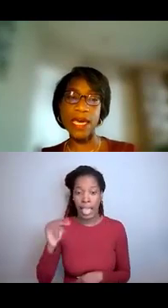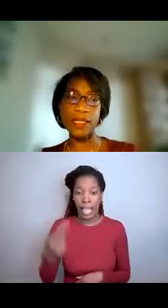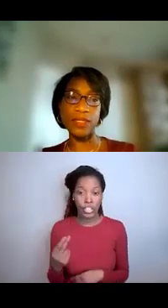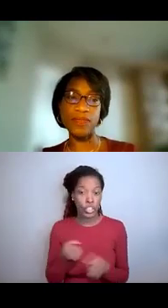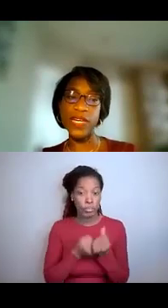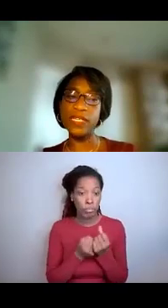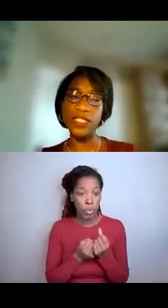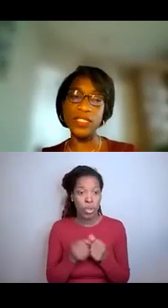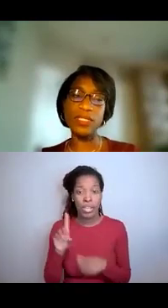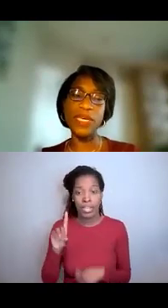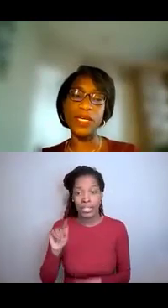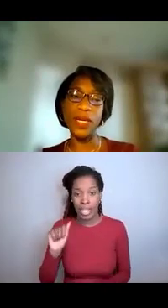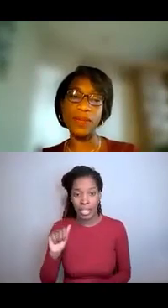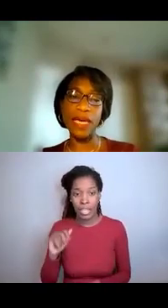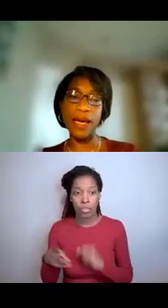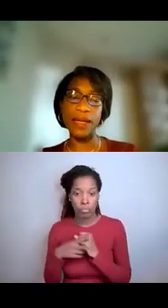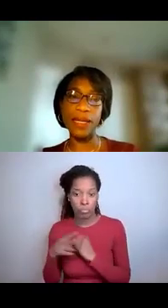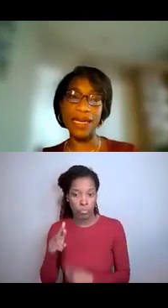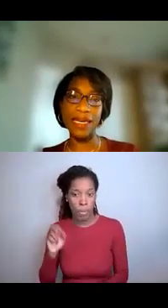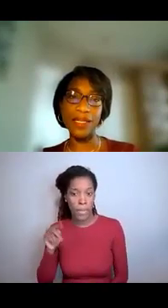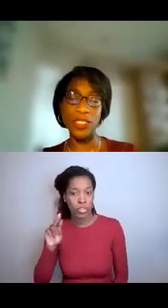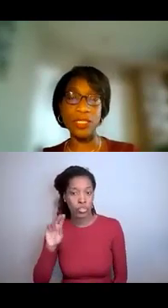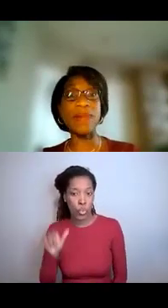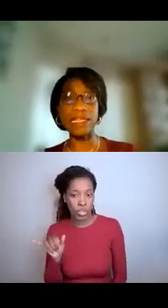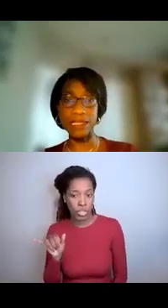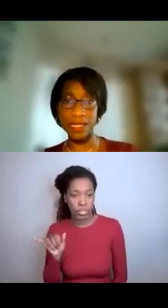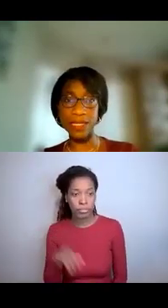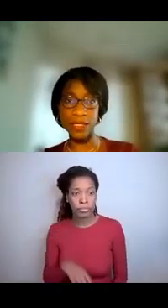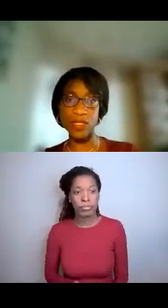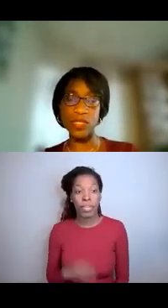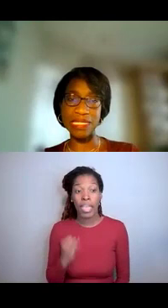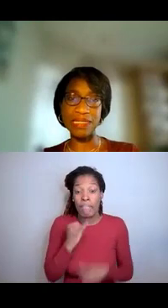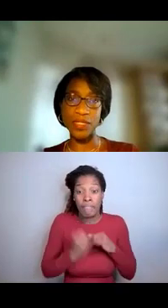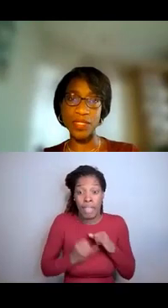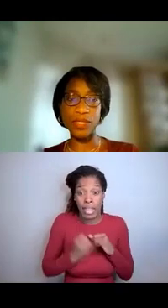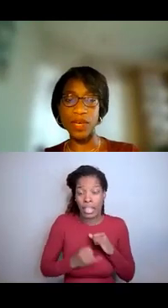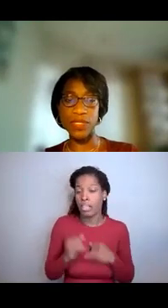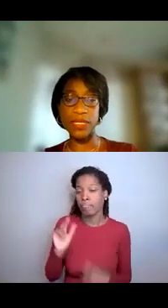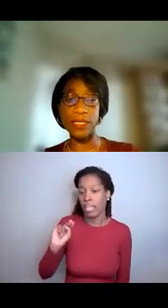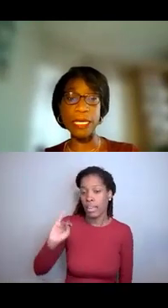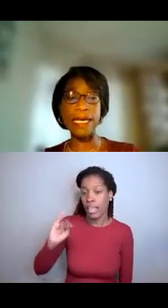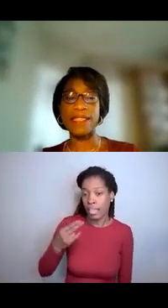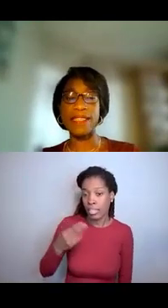And finally, just to make a note that NIH, some ICs, institutes and centers and offices,